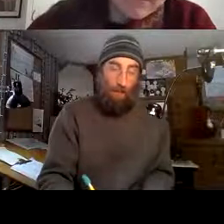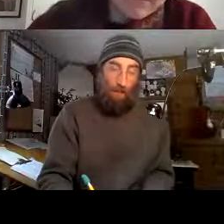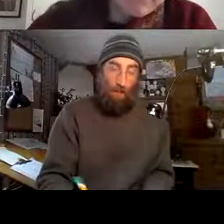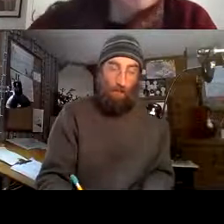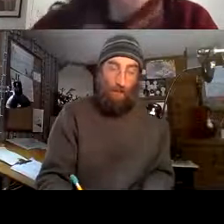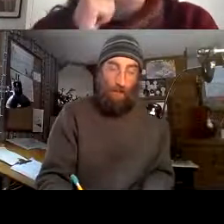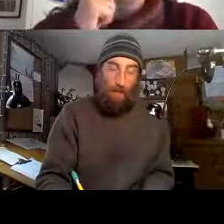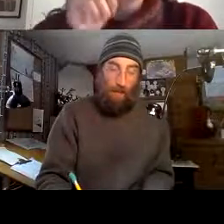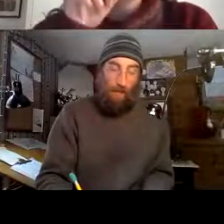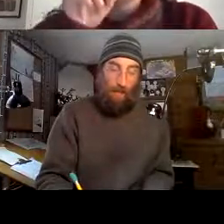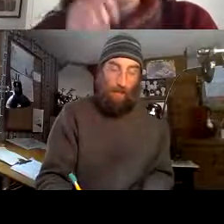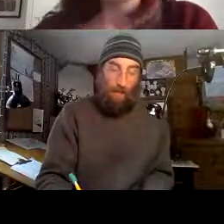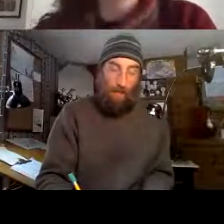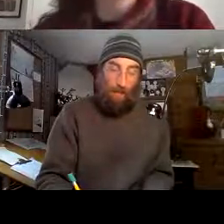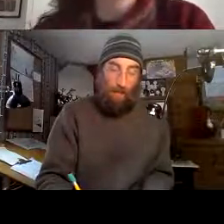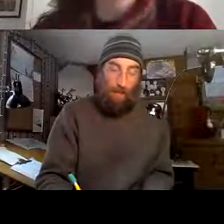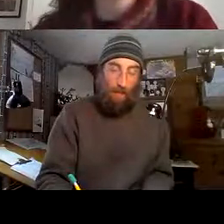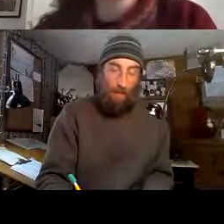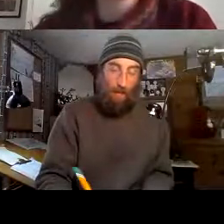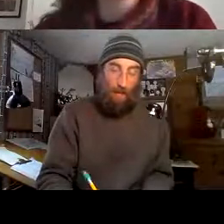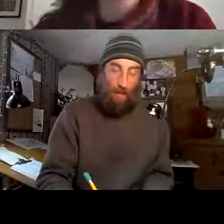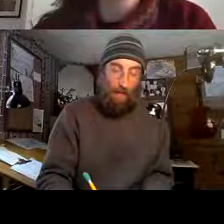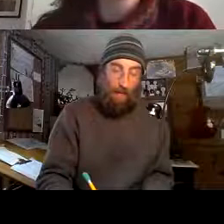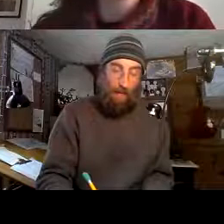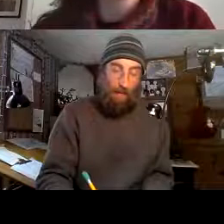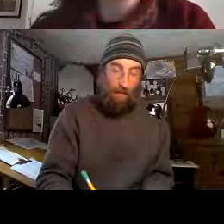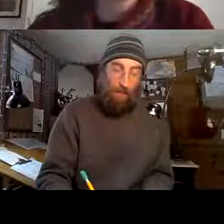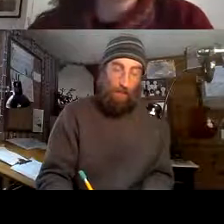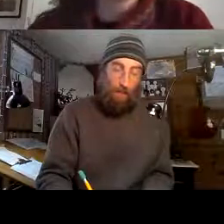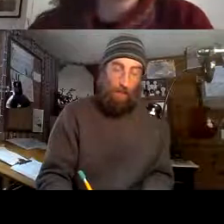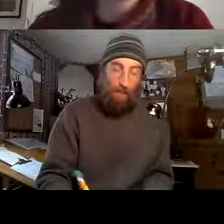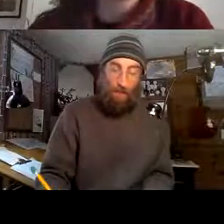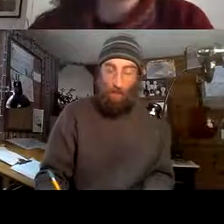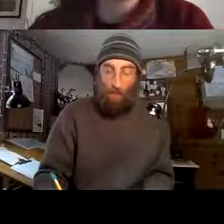maybe this one has pigtails, and maybe this one has a beard, and maybe this